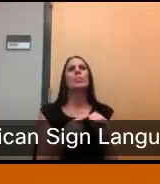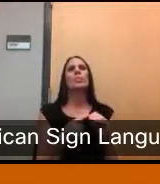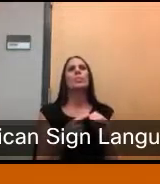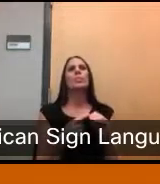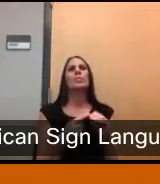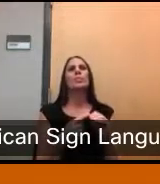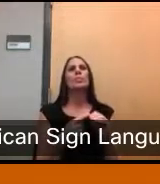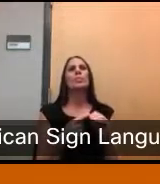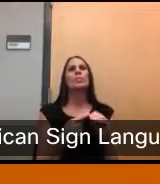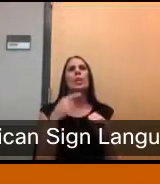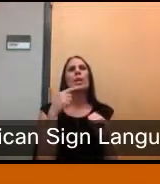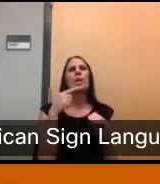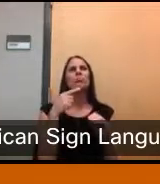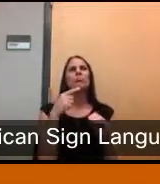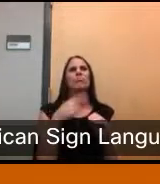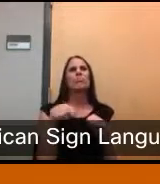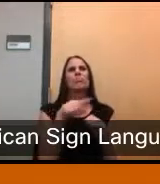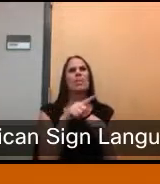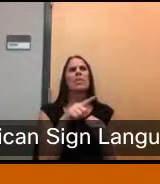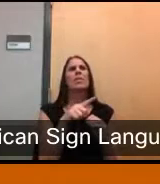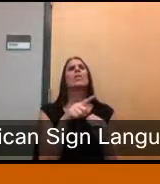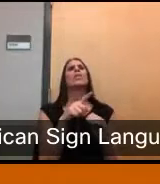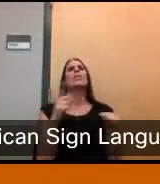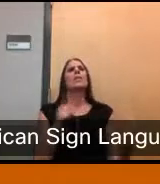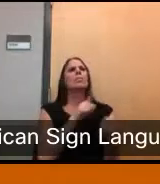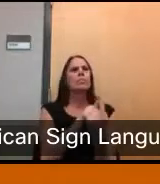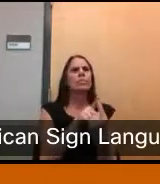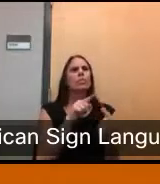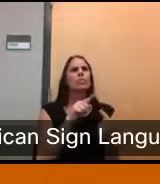fast to, like, fellow students who might have cancer and they don't know it.